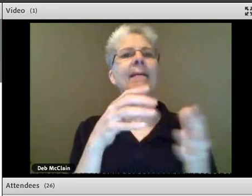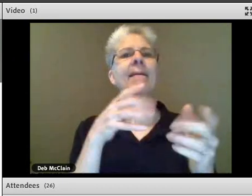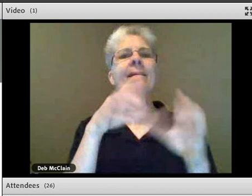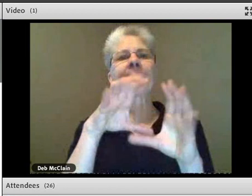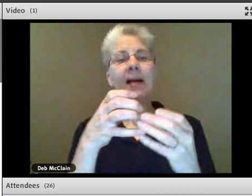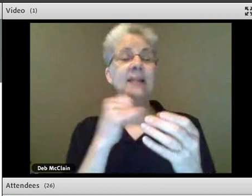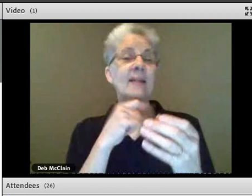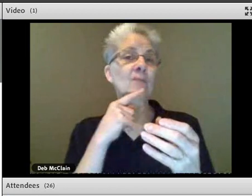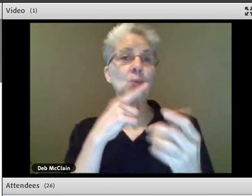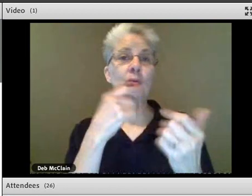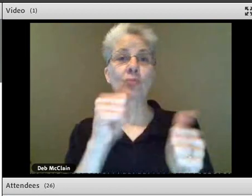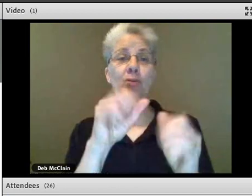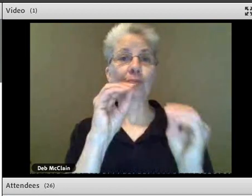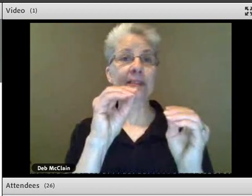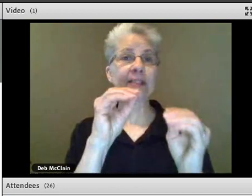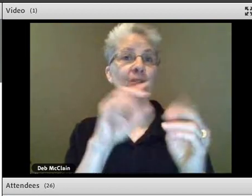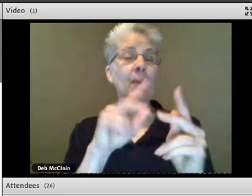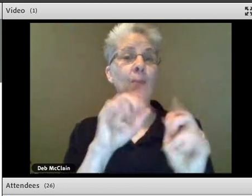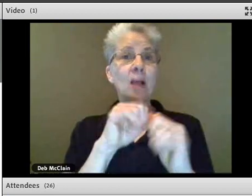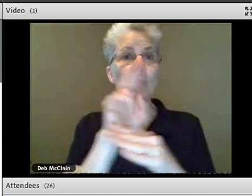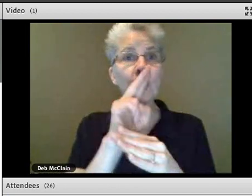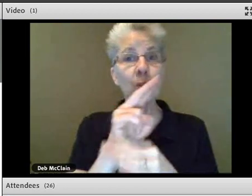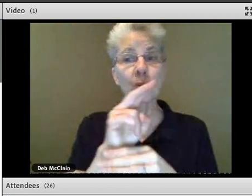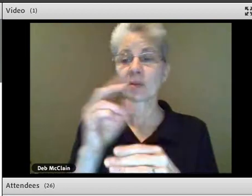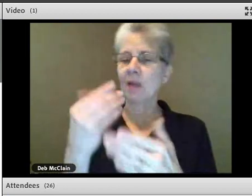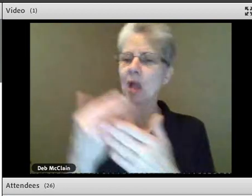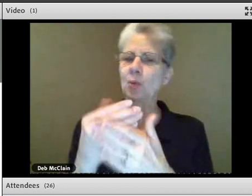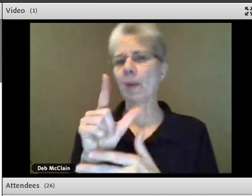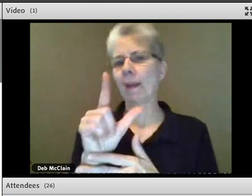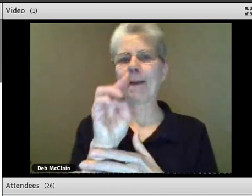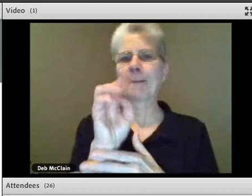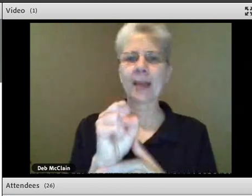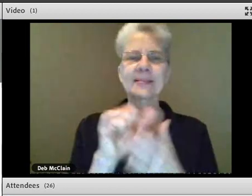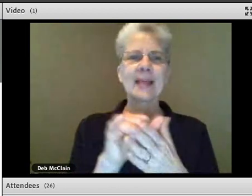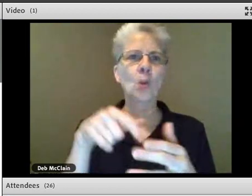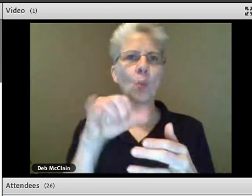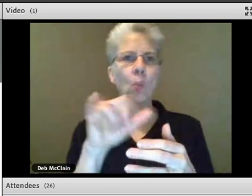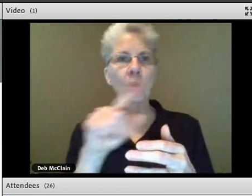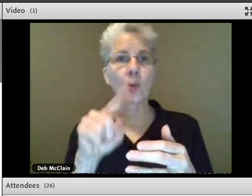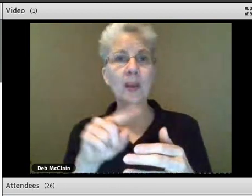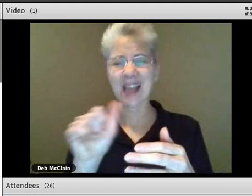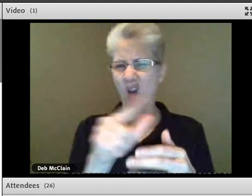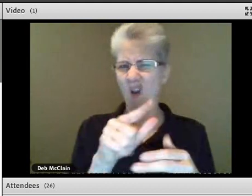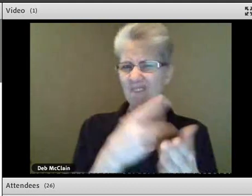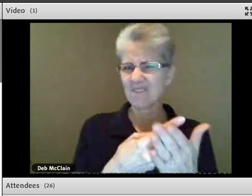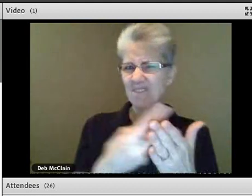how to utilize the new ILS, and you gave them a quiz, and everyone failed, one of two things occurred.